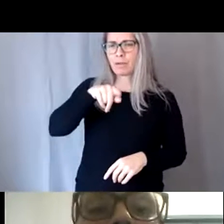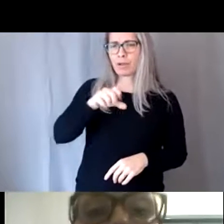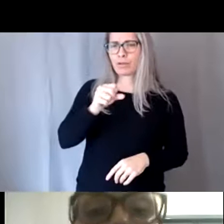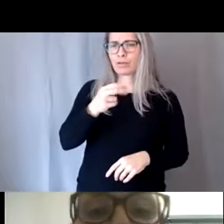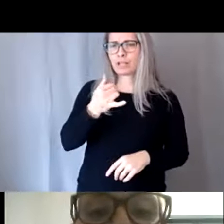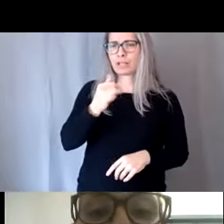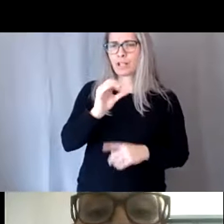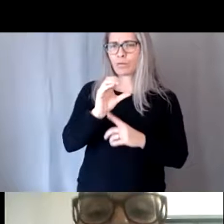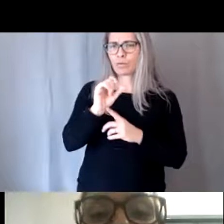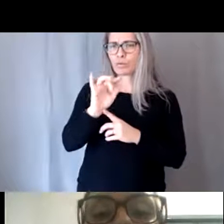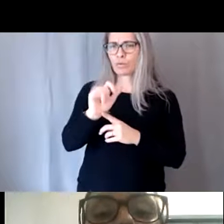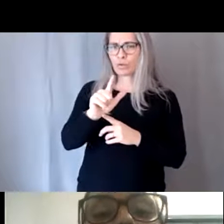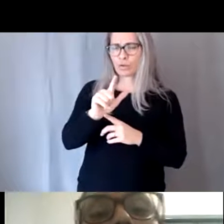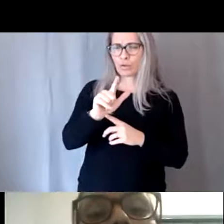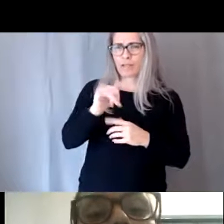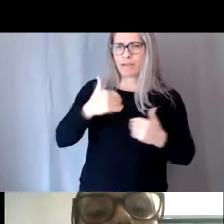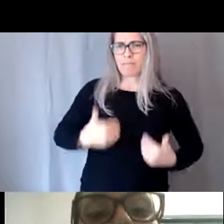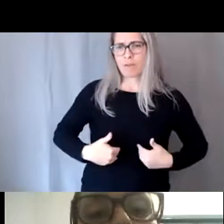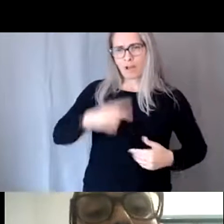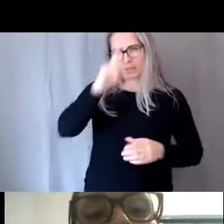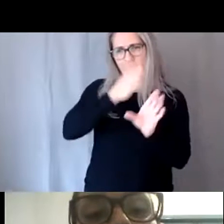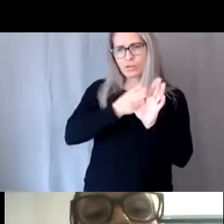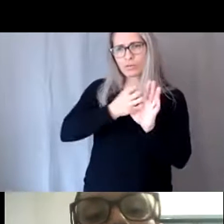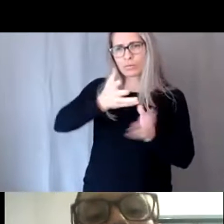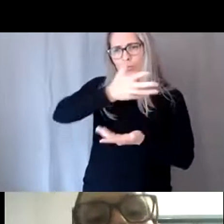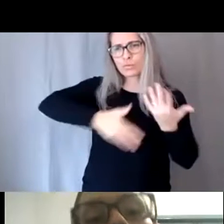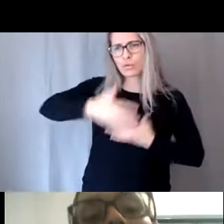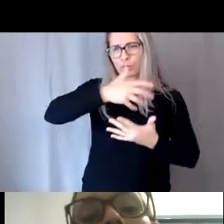disappear but they need to be managed and